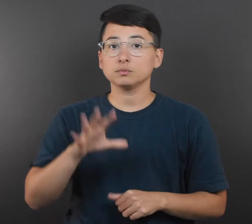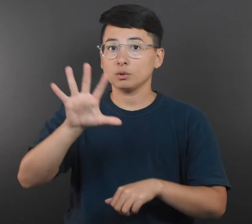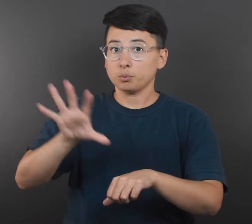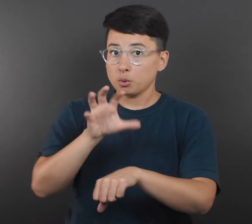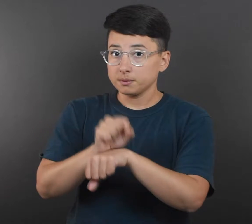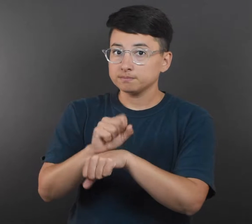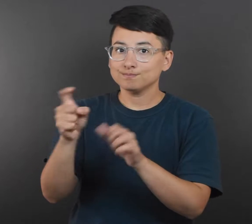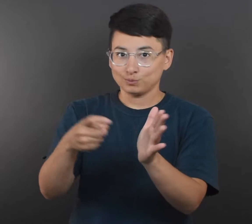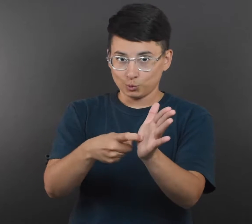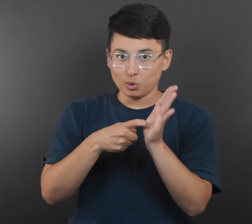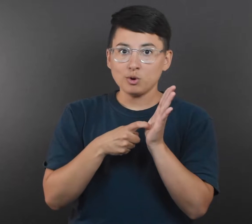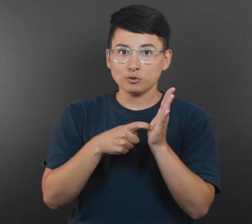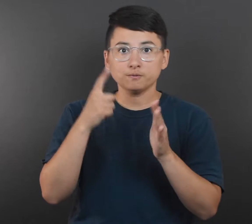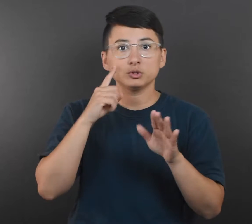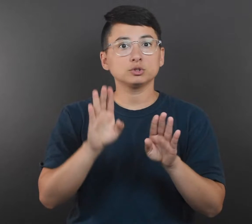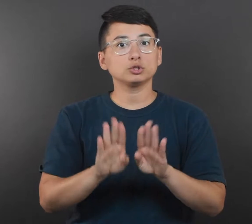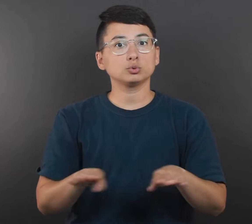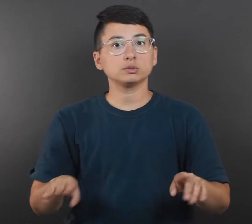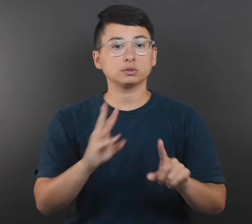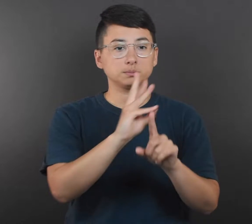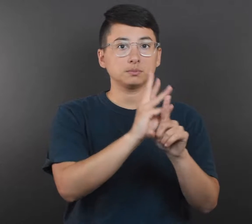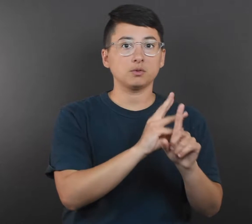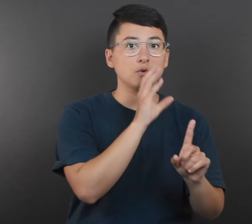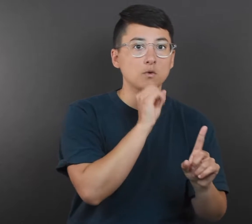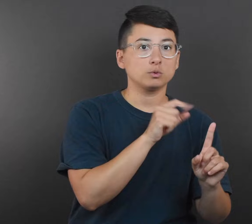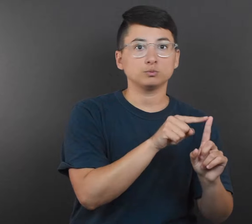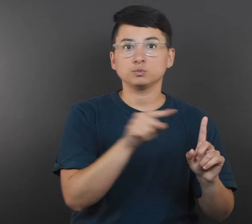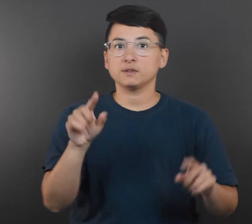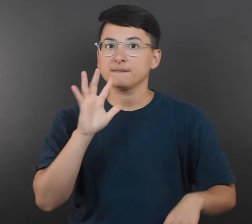Appointments are required for children 6 months to 5 years